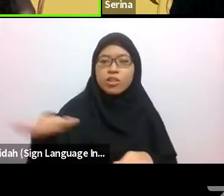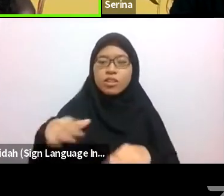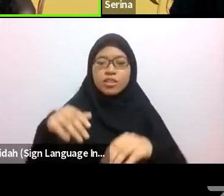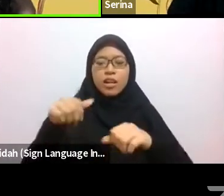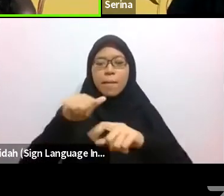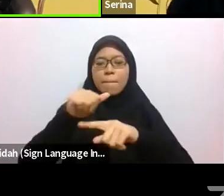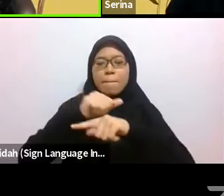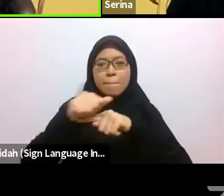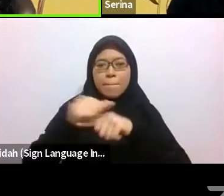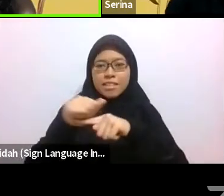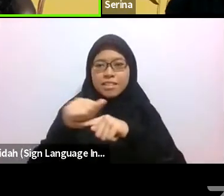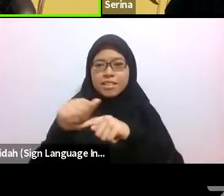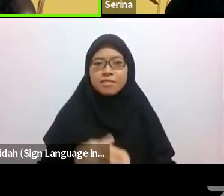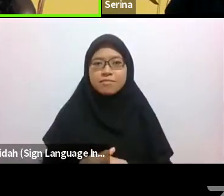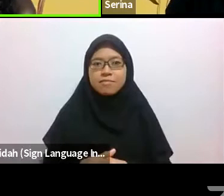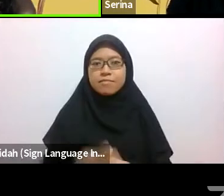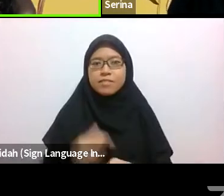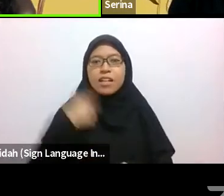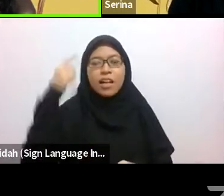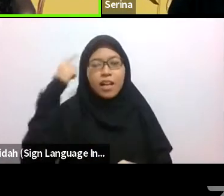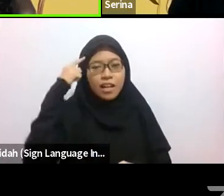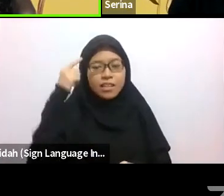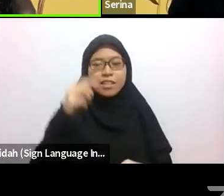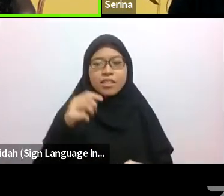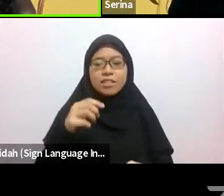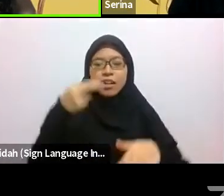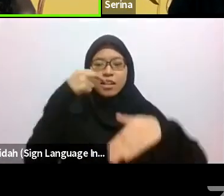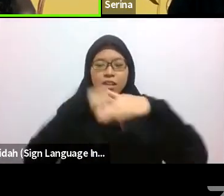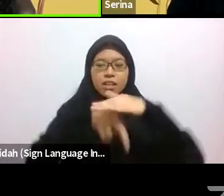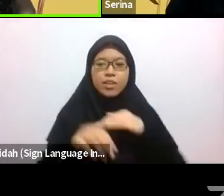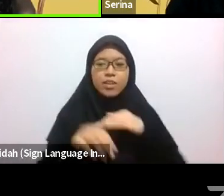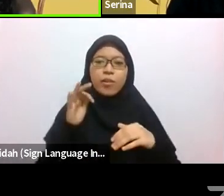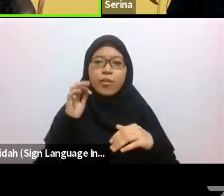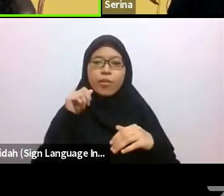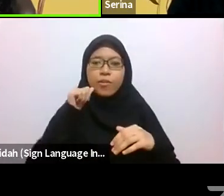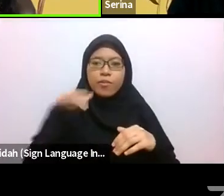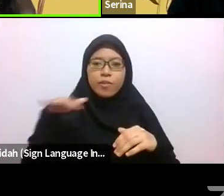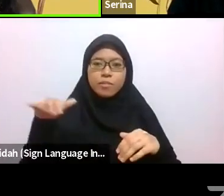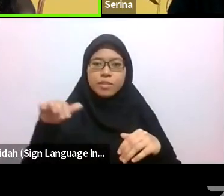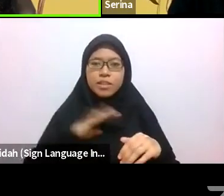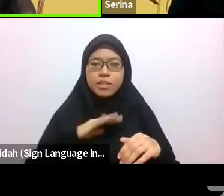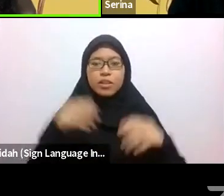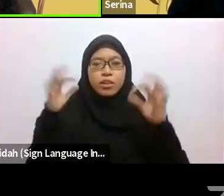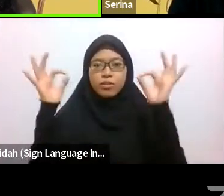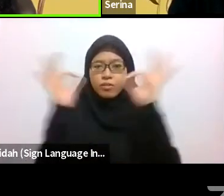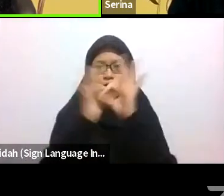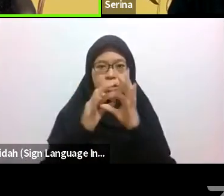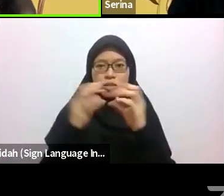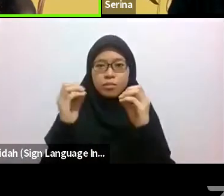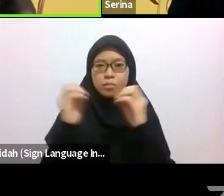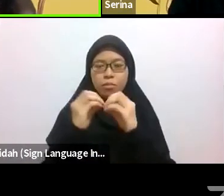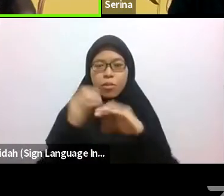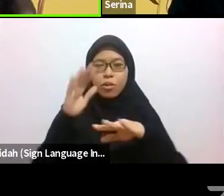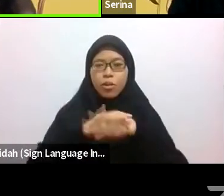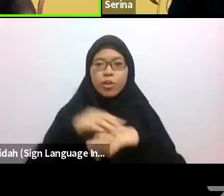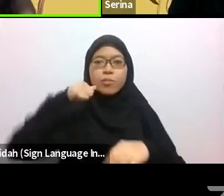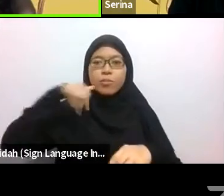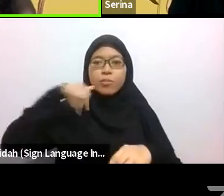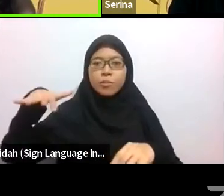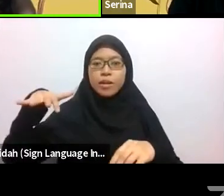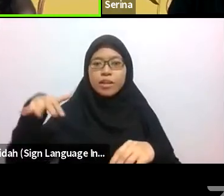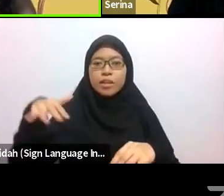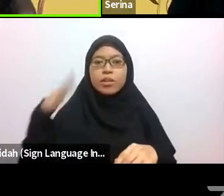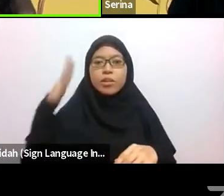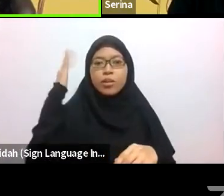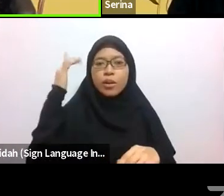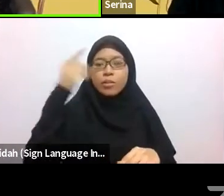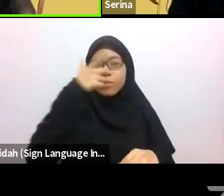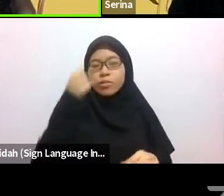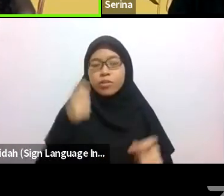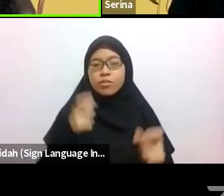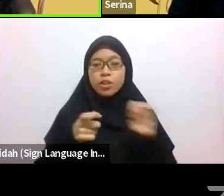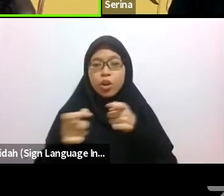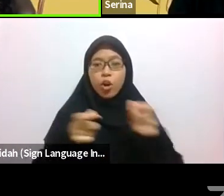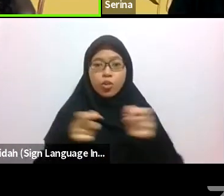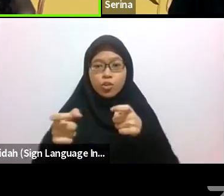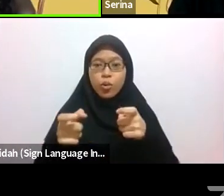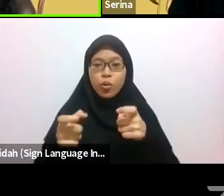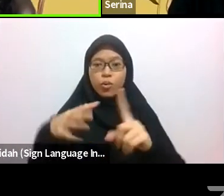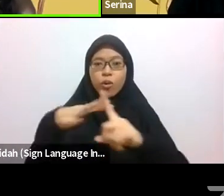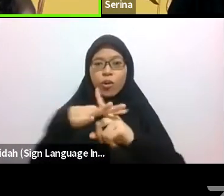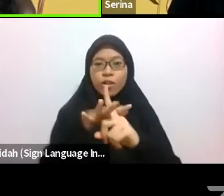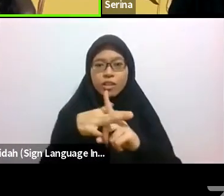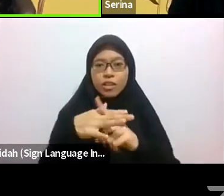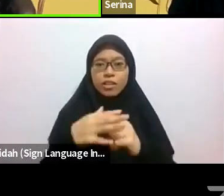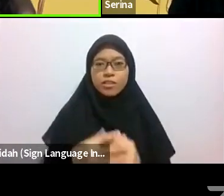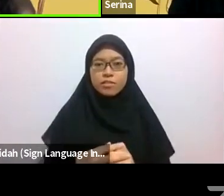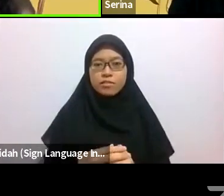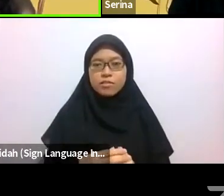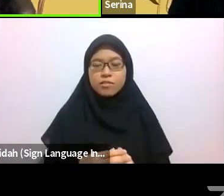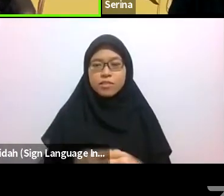And I think ecofeminism just focuses a little bit more on the women, also because of the cultural context in which ecofeminism arose.